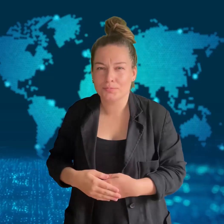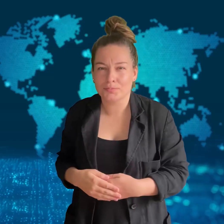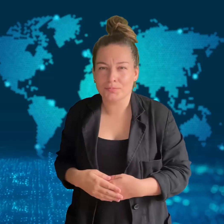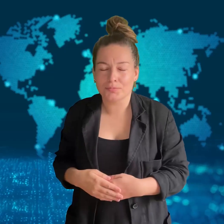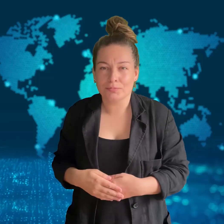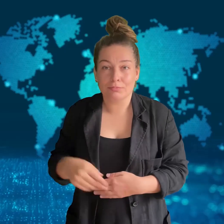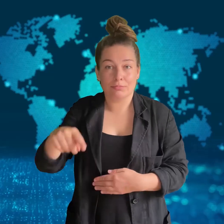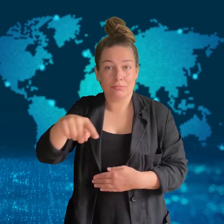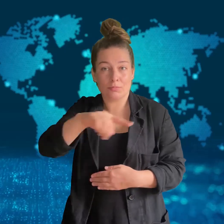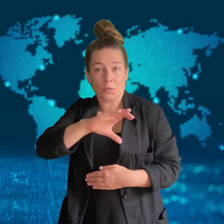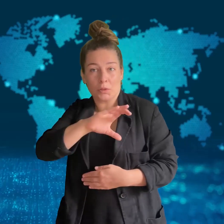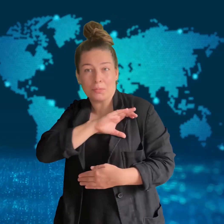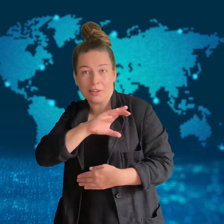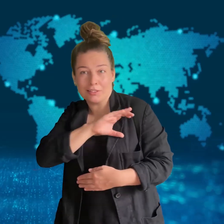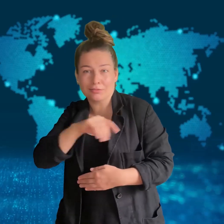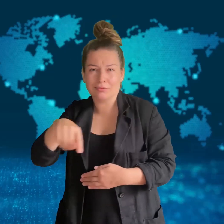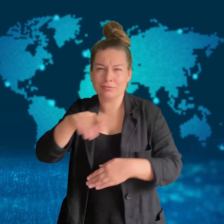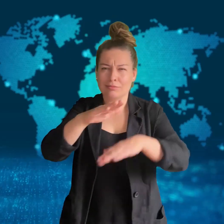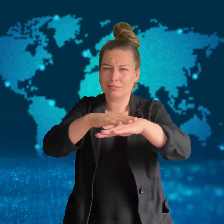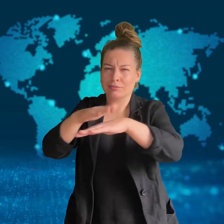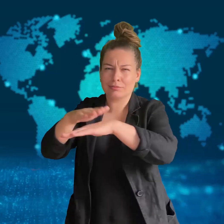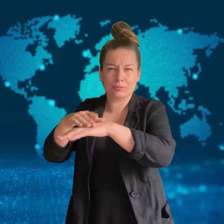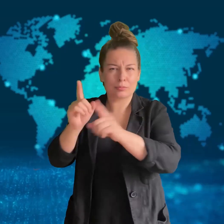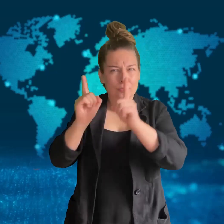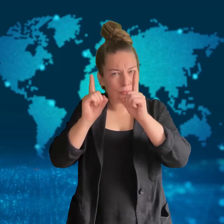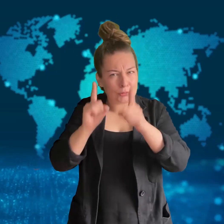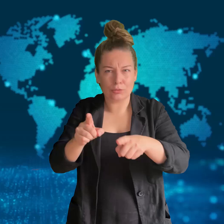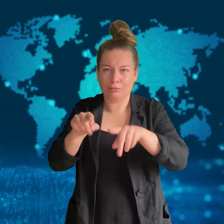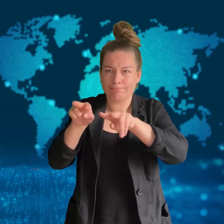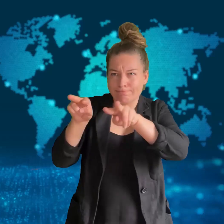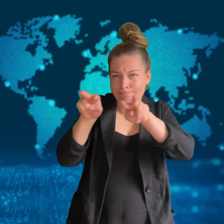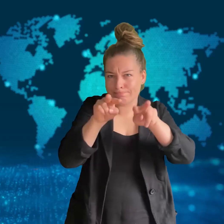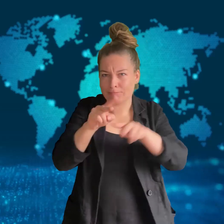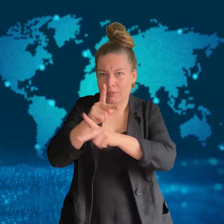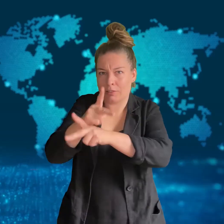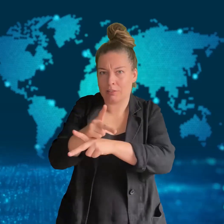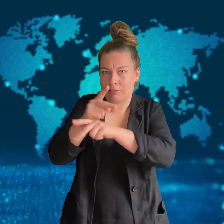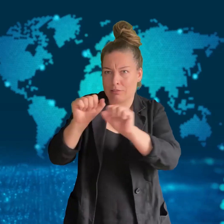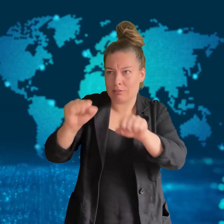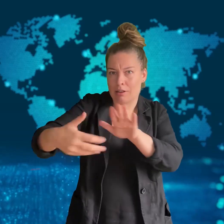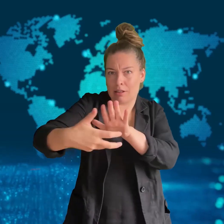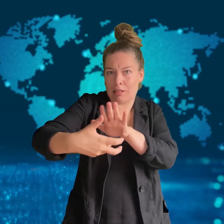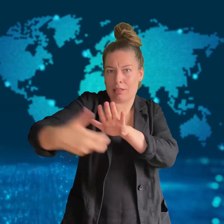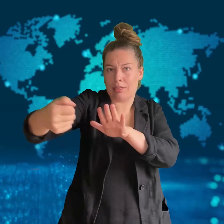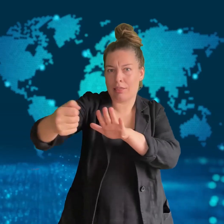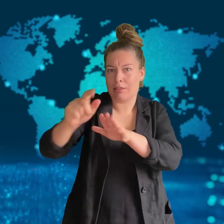and have requested that there be both above water